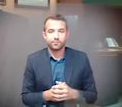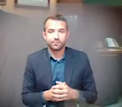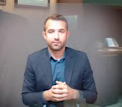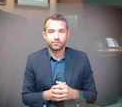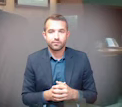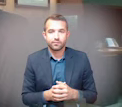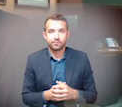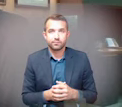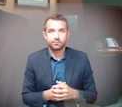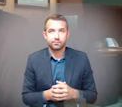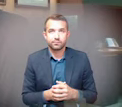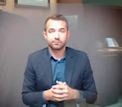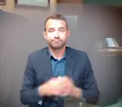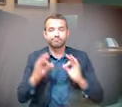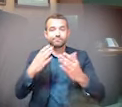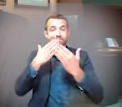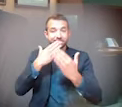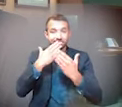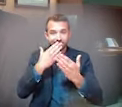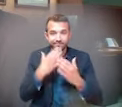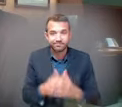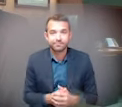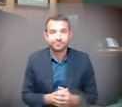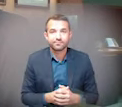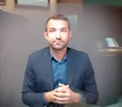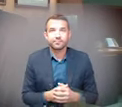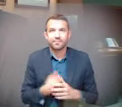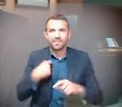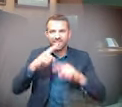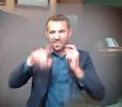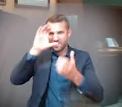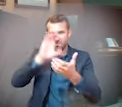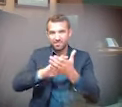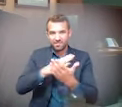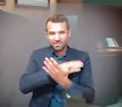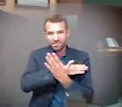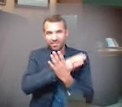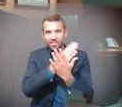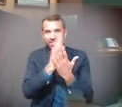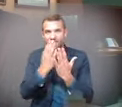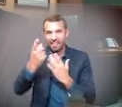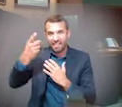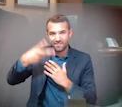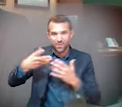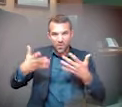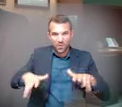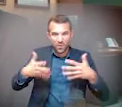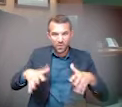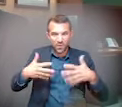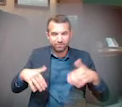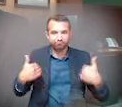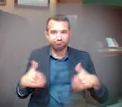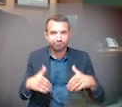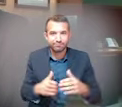So actually, what I'd like to do is actually shift us- I can't believe we're almost halfway to the halfway point. How is that possible?